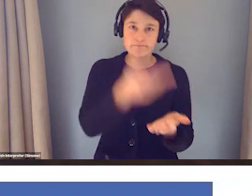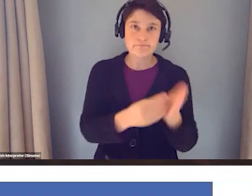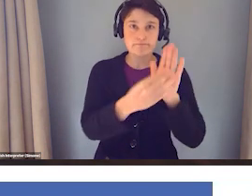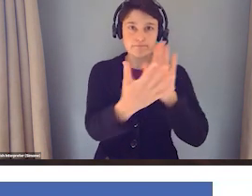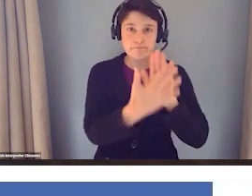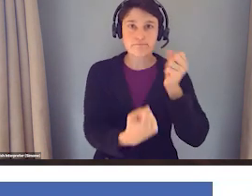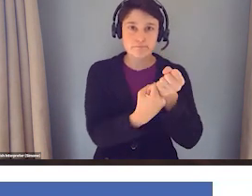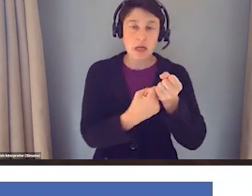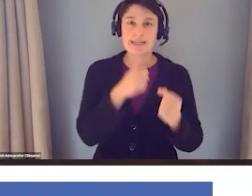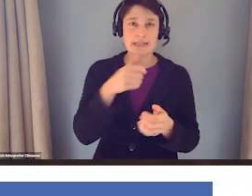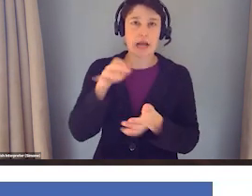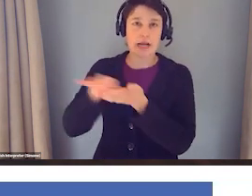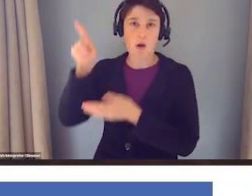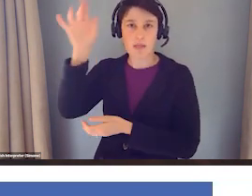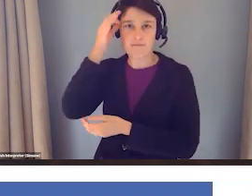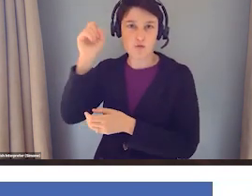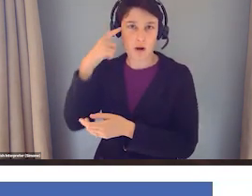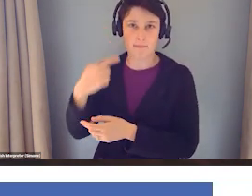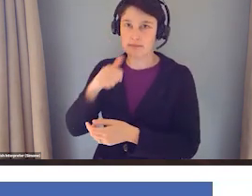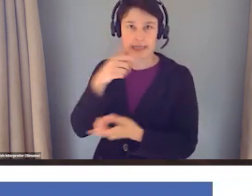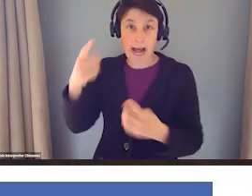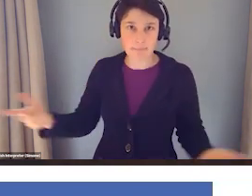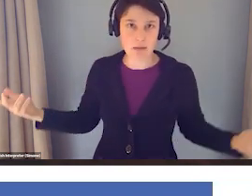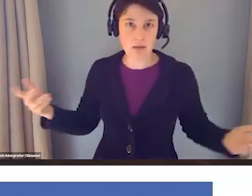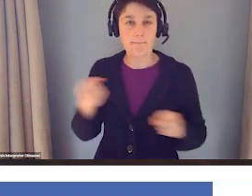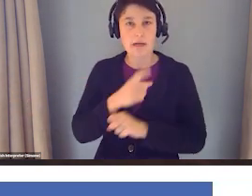Please make sure you have invoices, you have emails that are requesting permission,